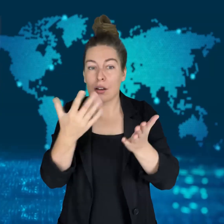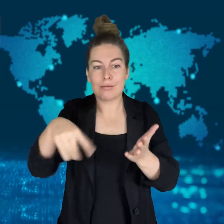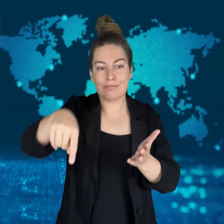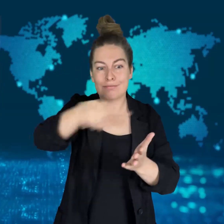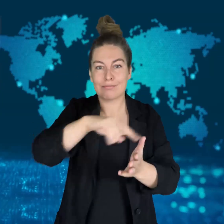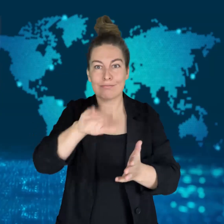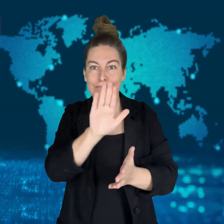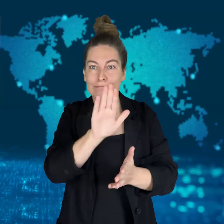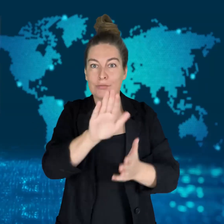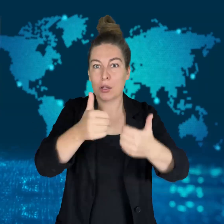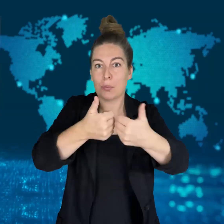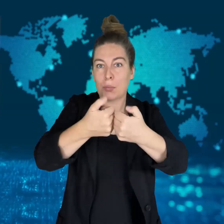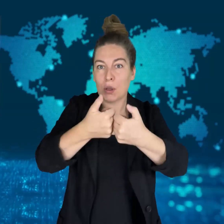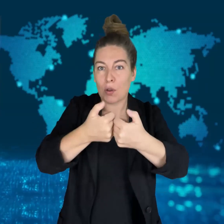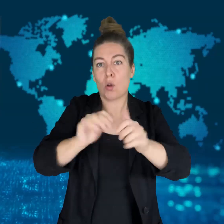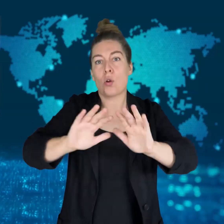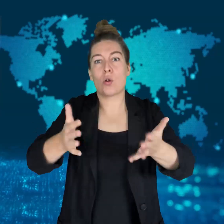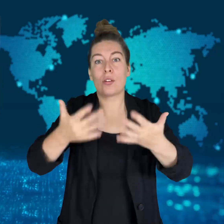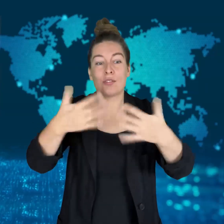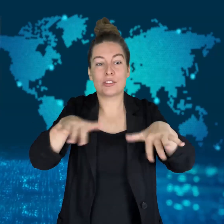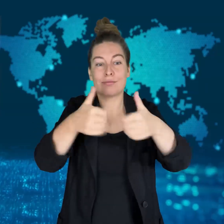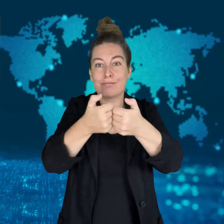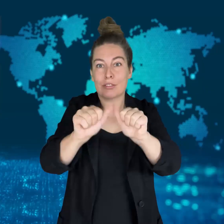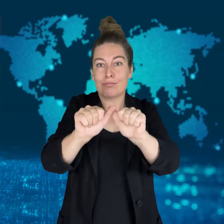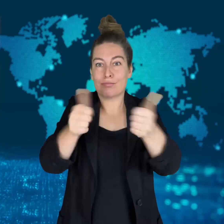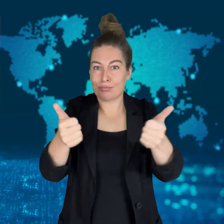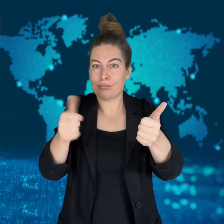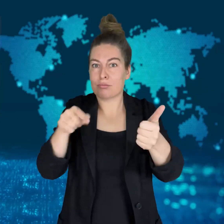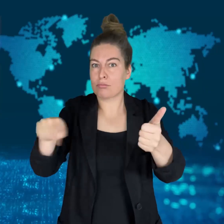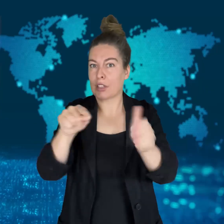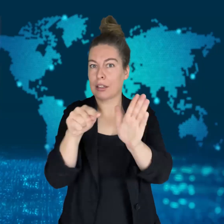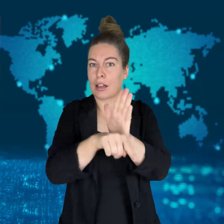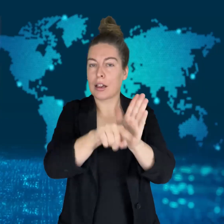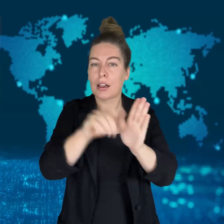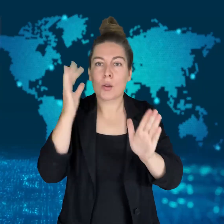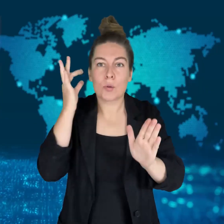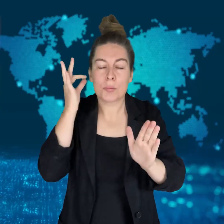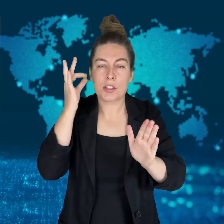and it's believed that 55 of them were killed by their partner or ex-partner.